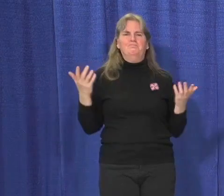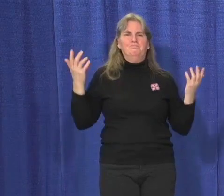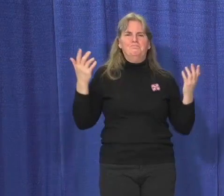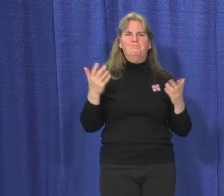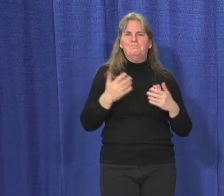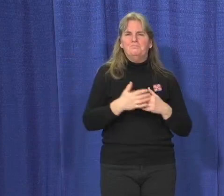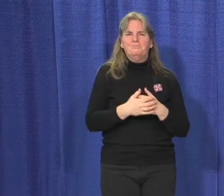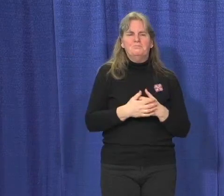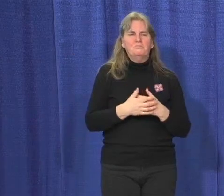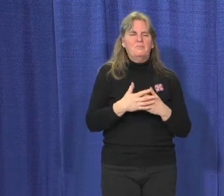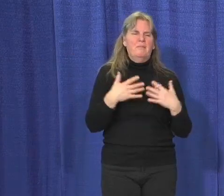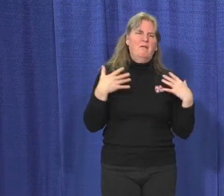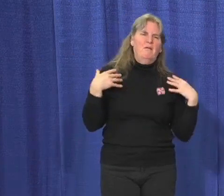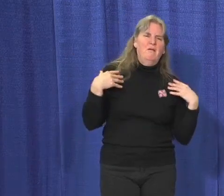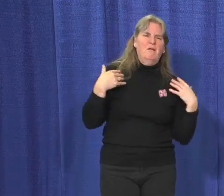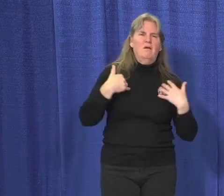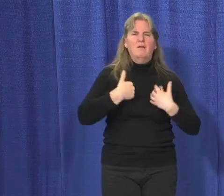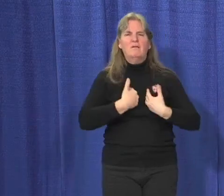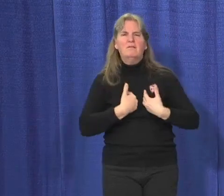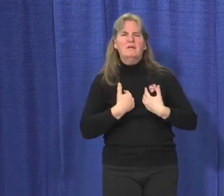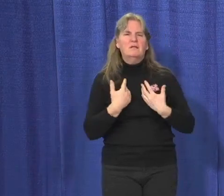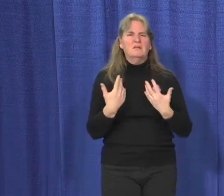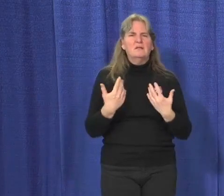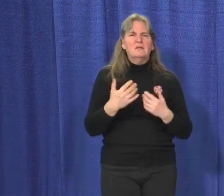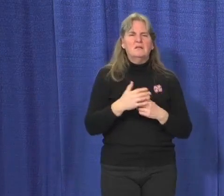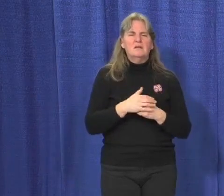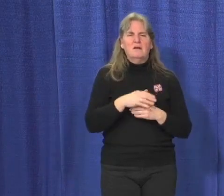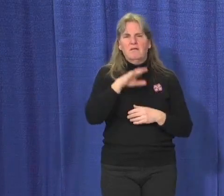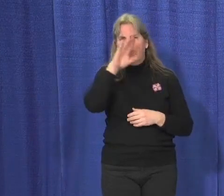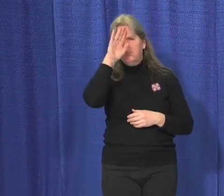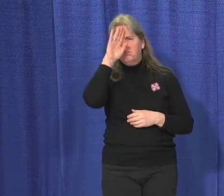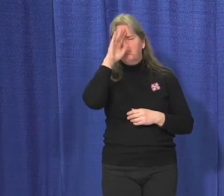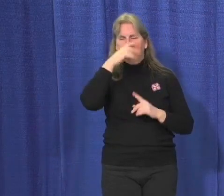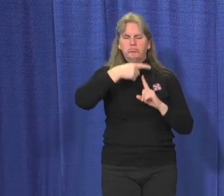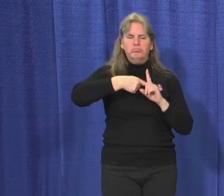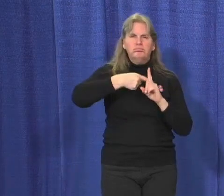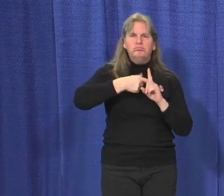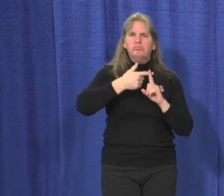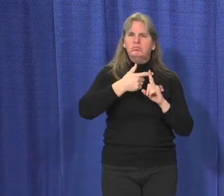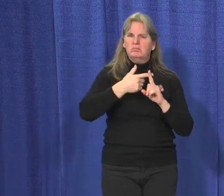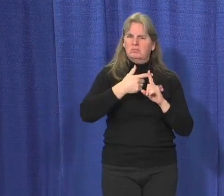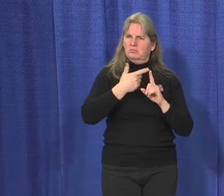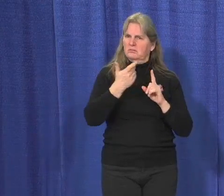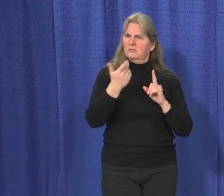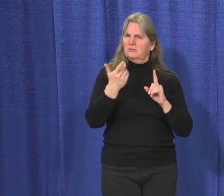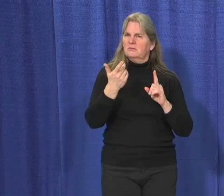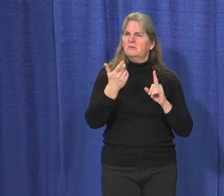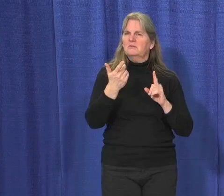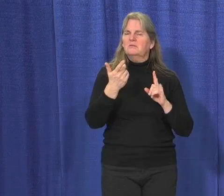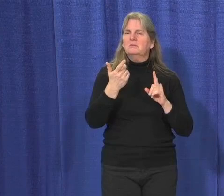Because of eggs or fatigue. And we see that more commonly